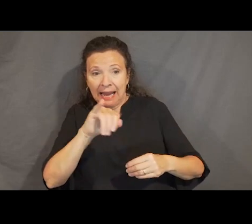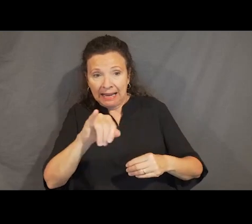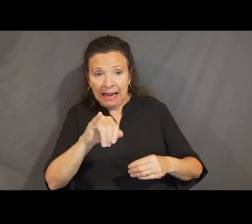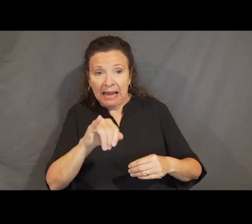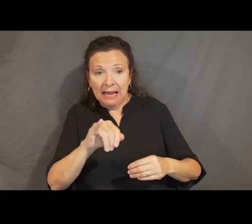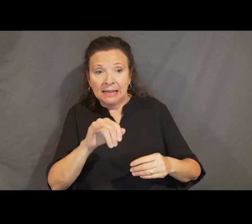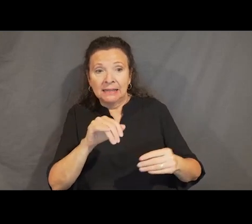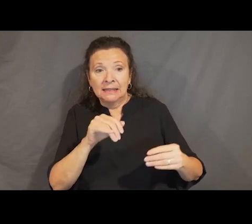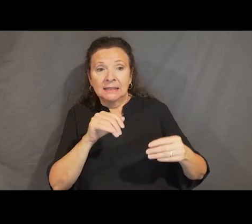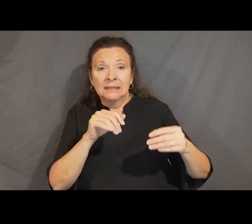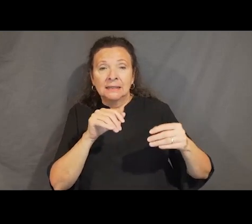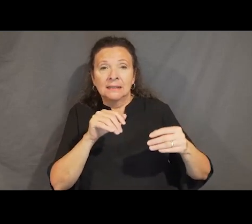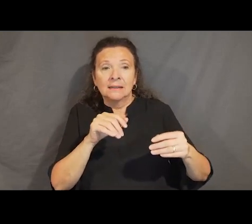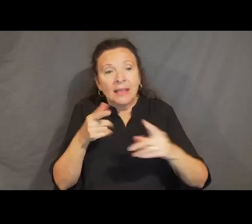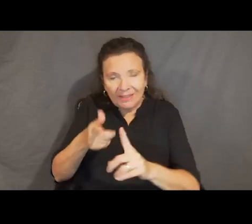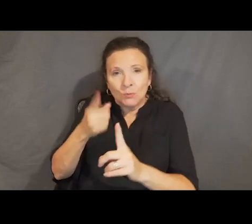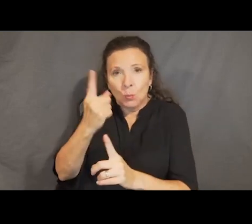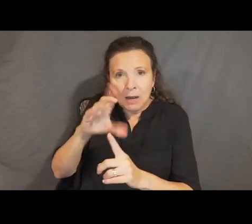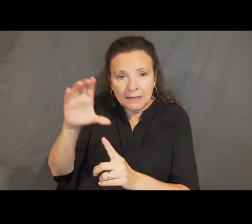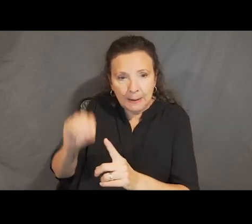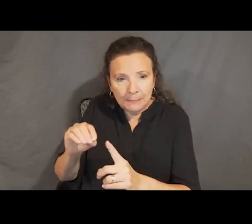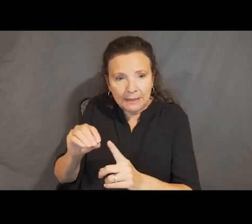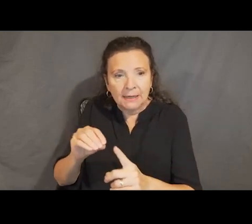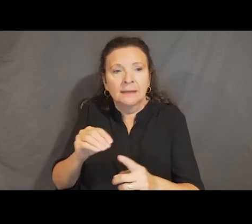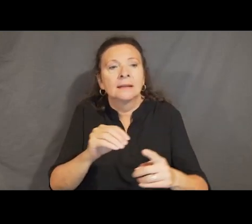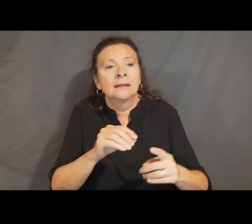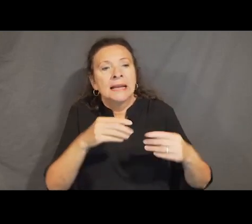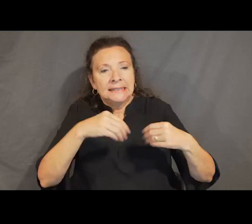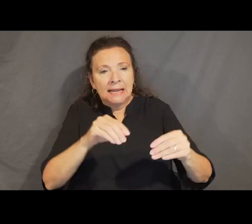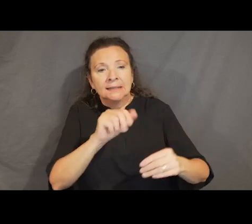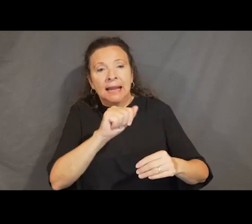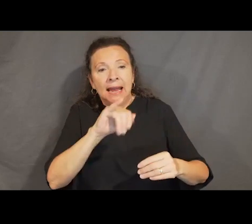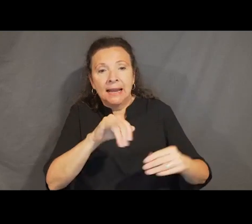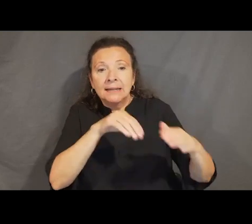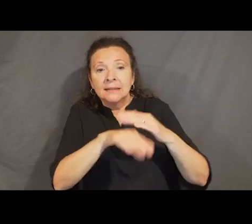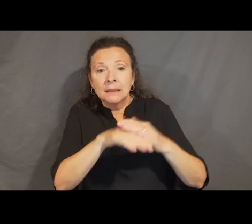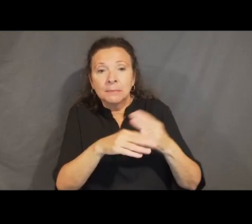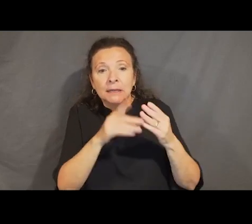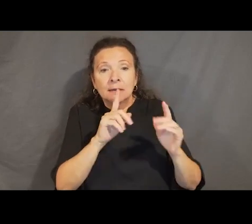in accessibility expert to him from expressing his professional opinions about the dangers of